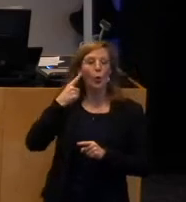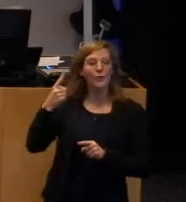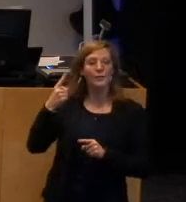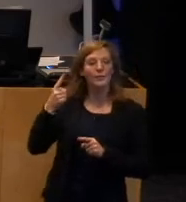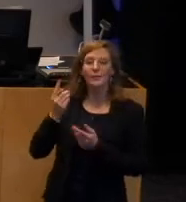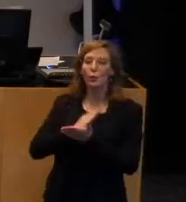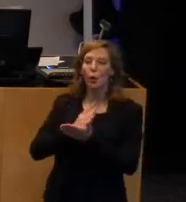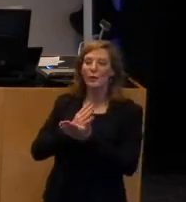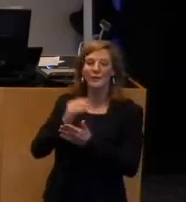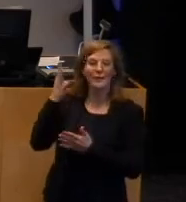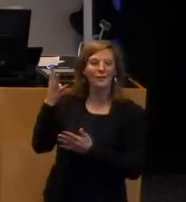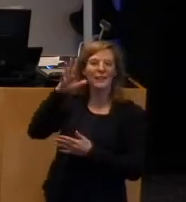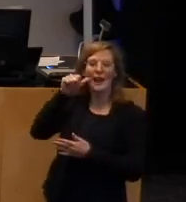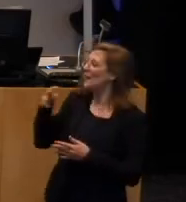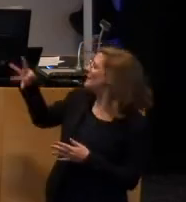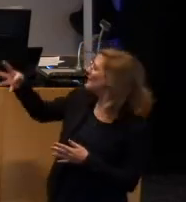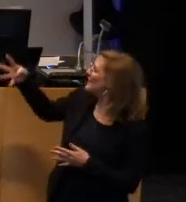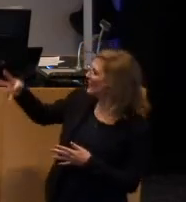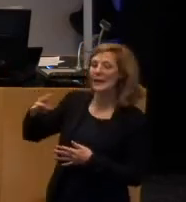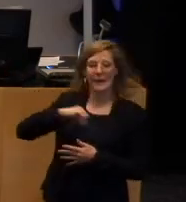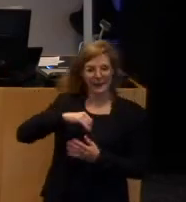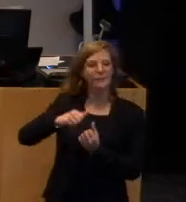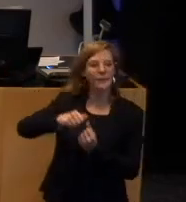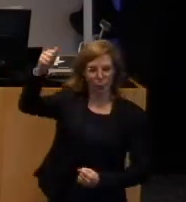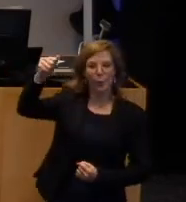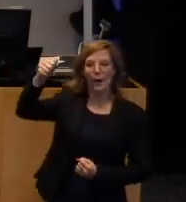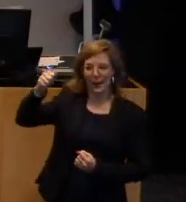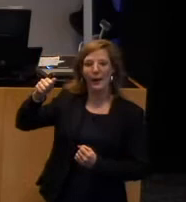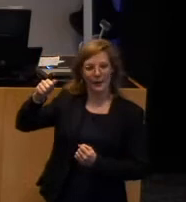are trained so they are certified sign language interpreters